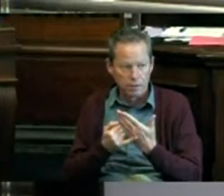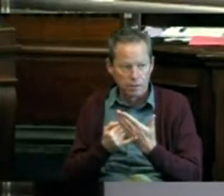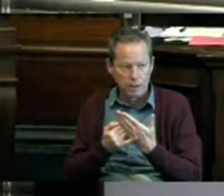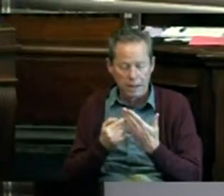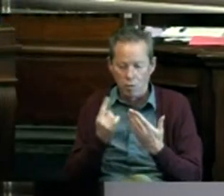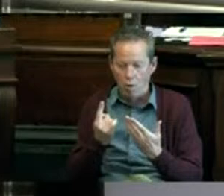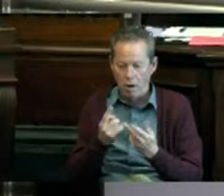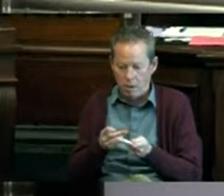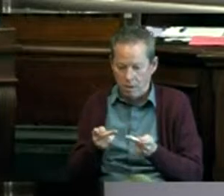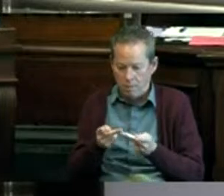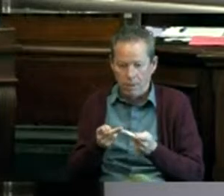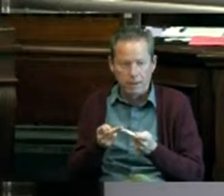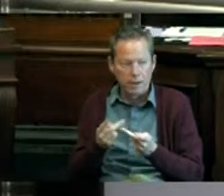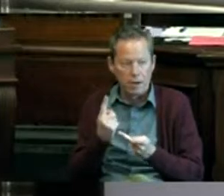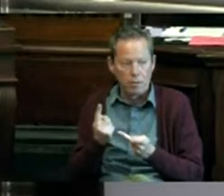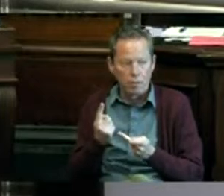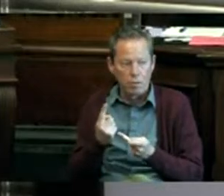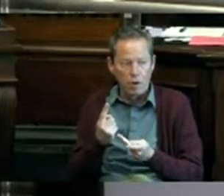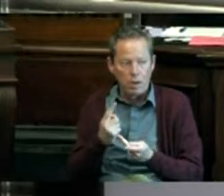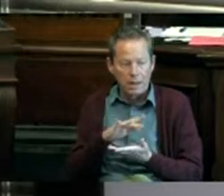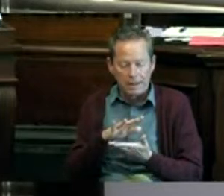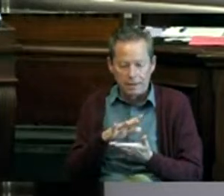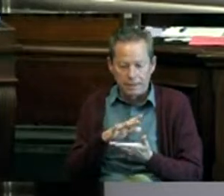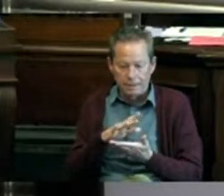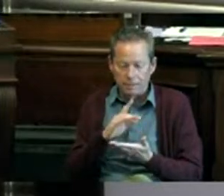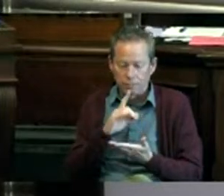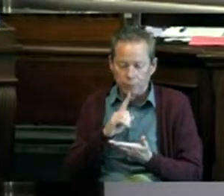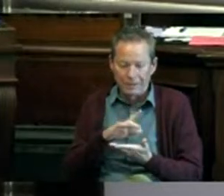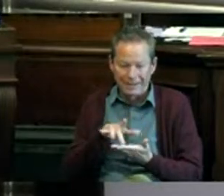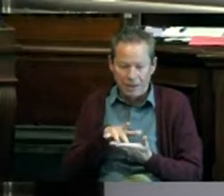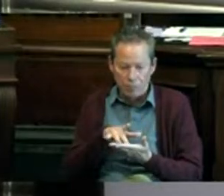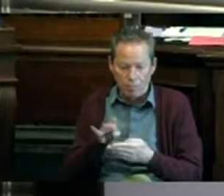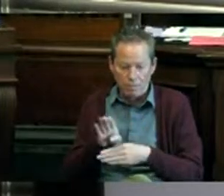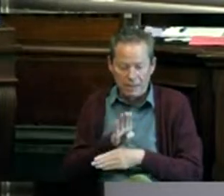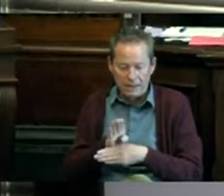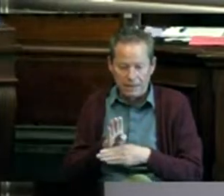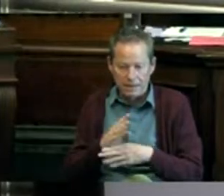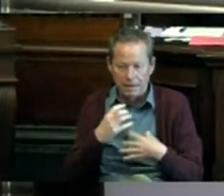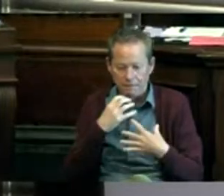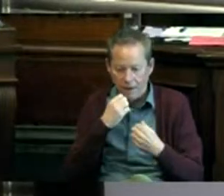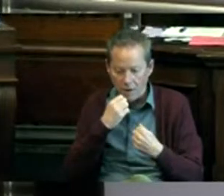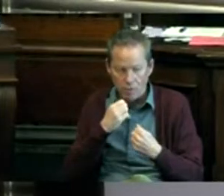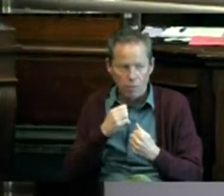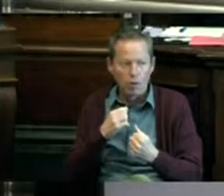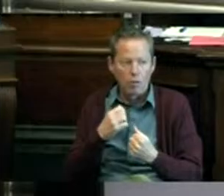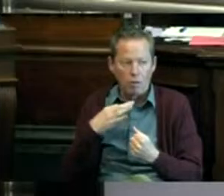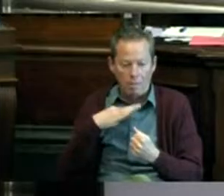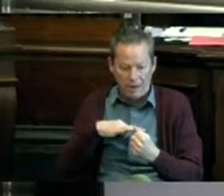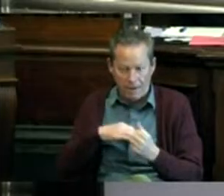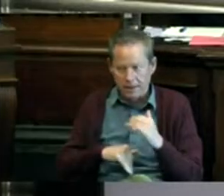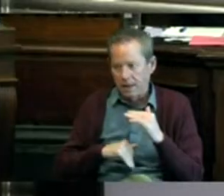going on on those projects. And